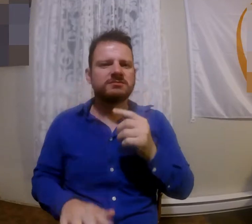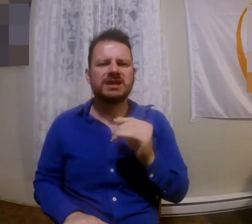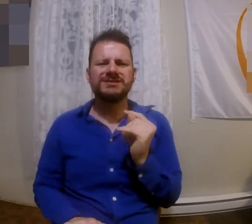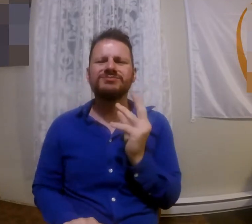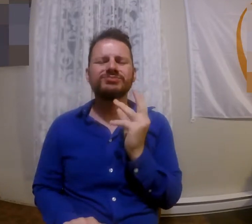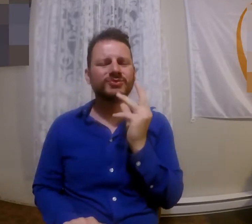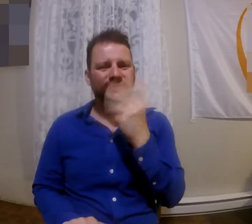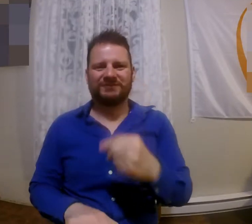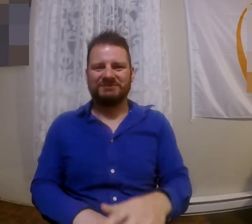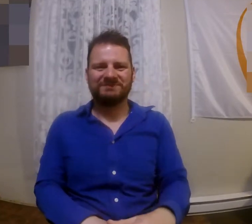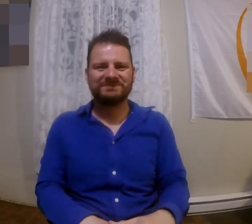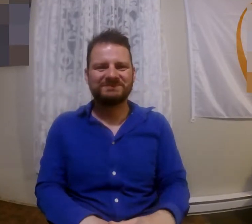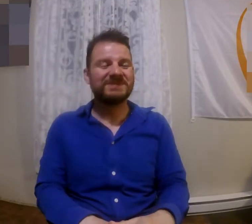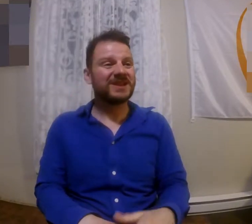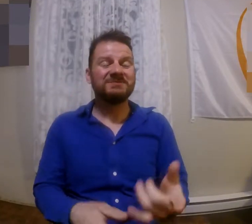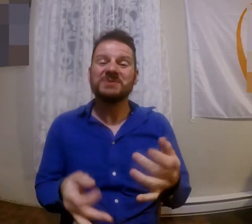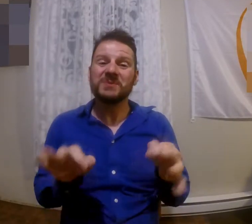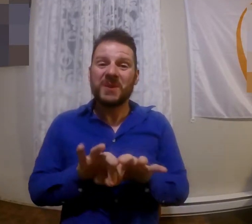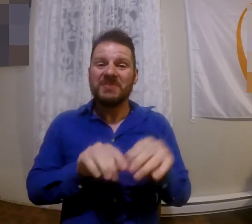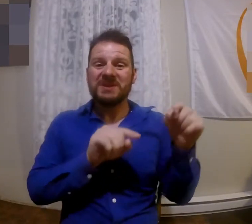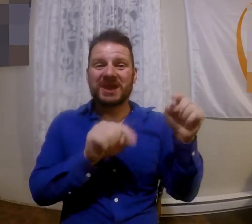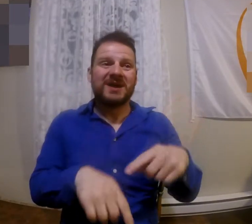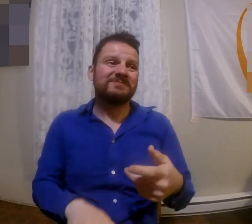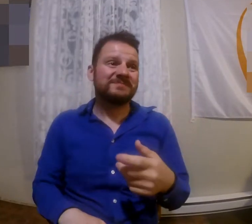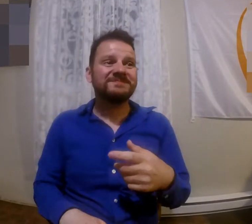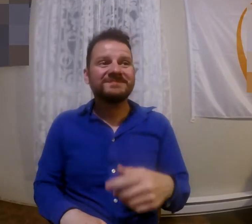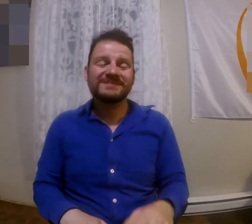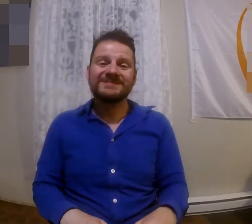It was beautiful and worth to come here.